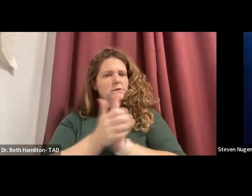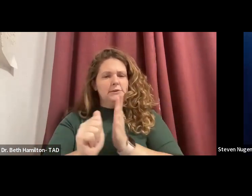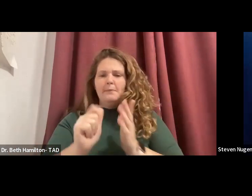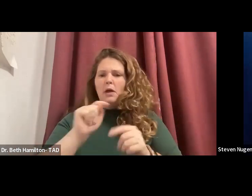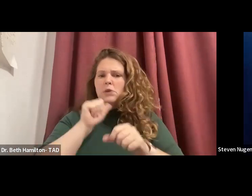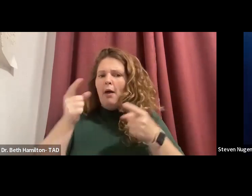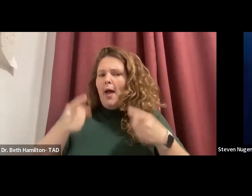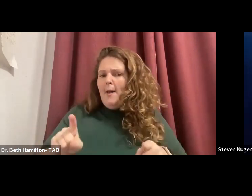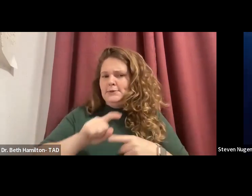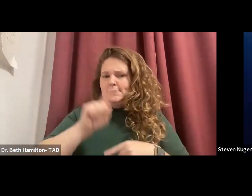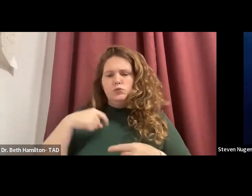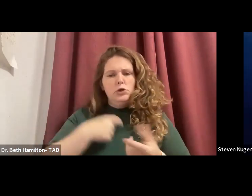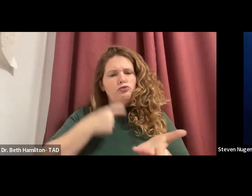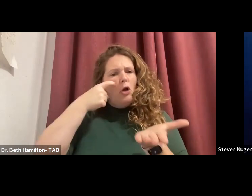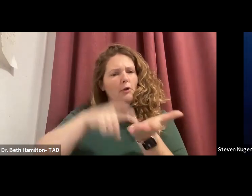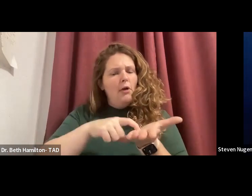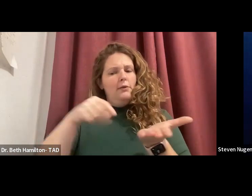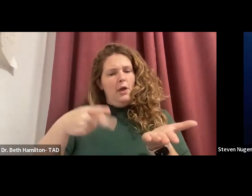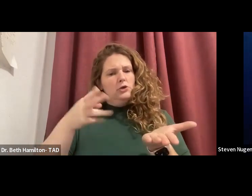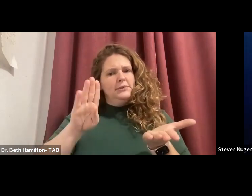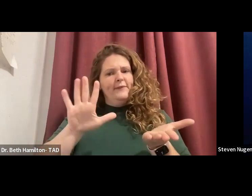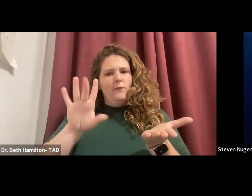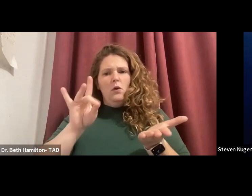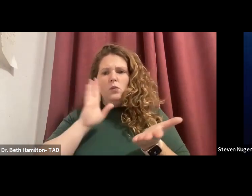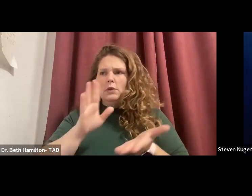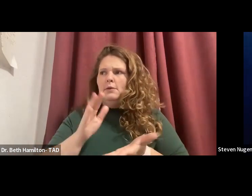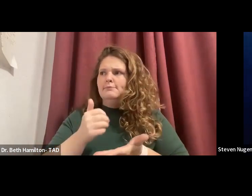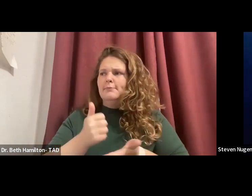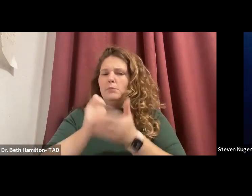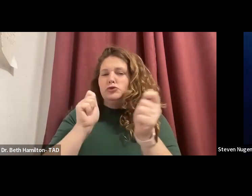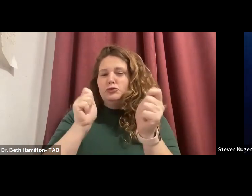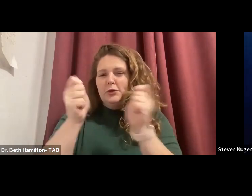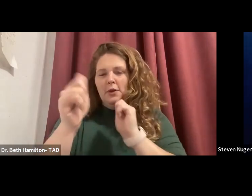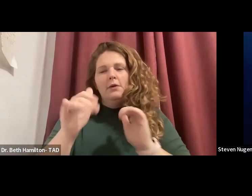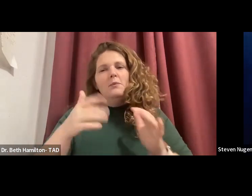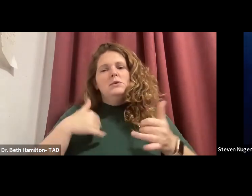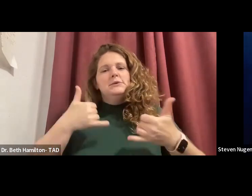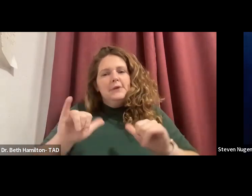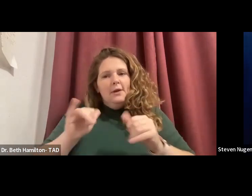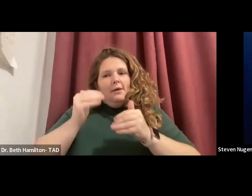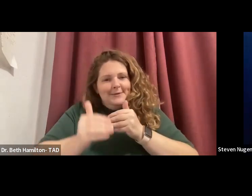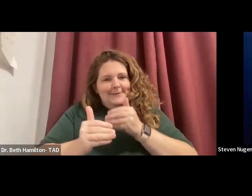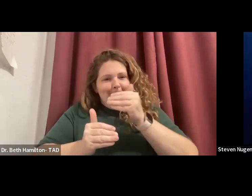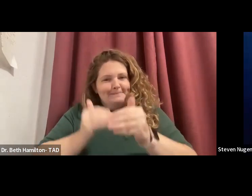for all Deaf and hard of hearing people to have a foundation